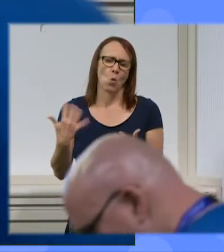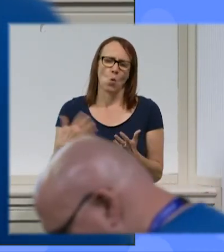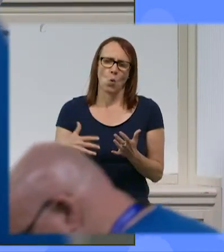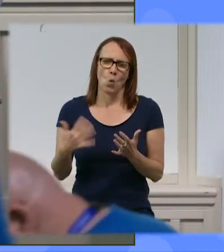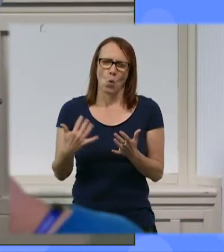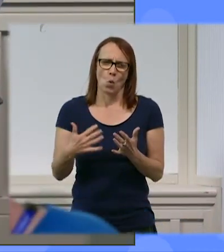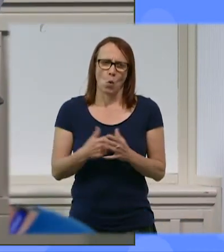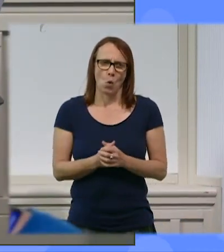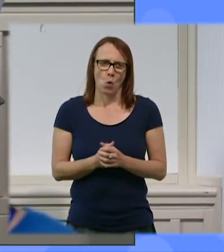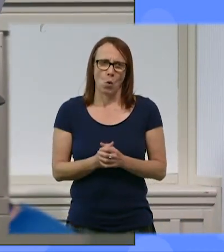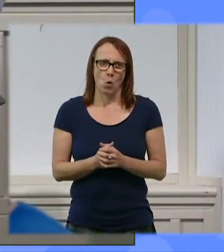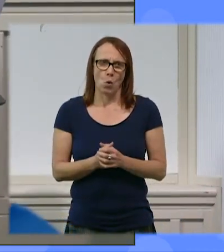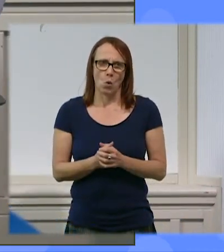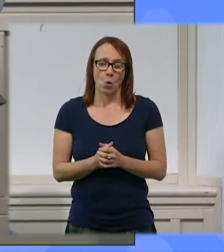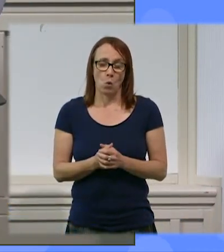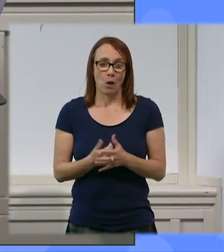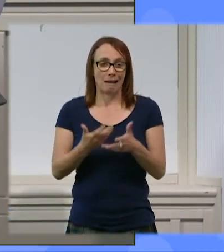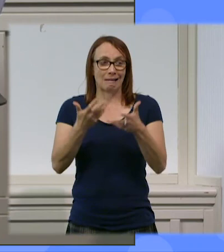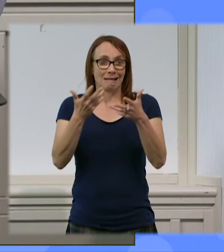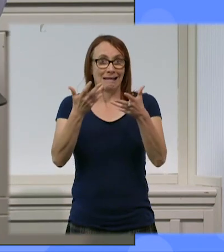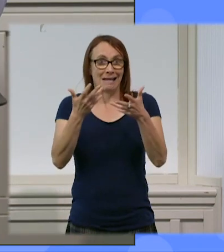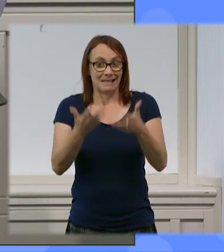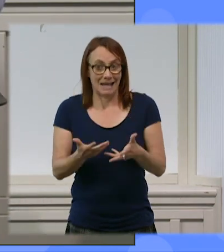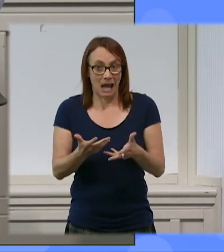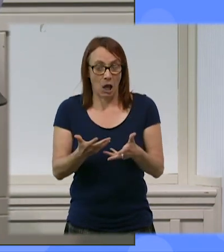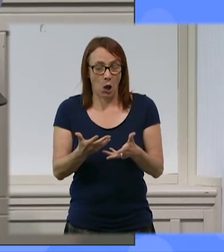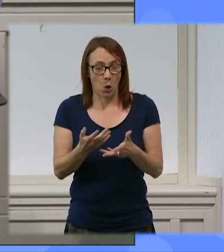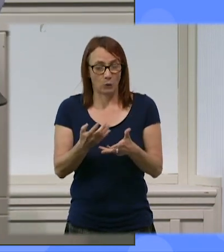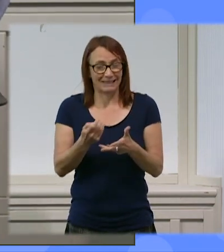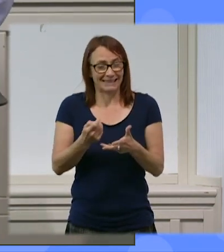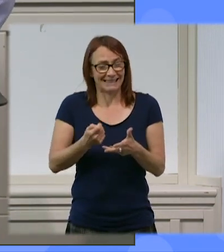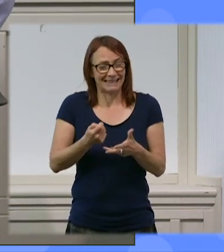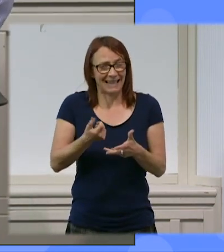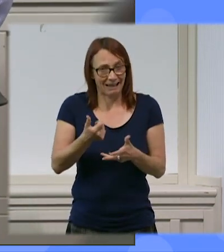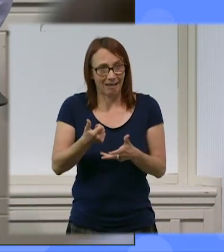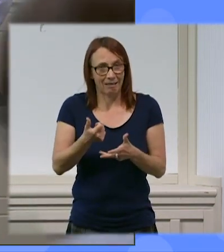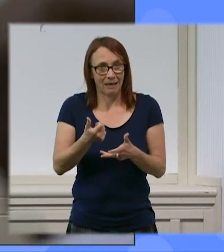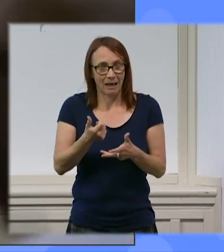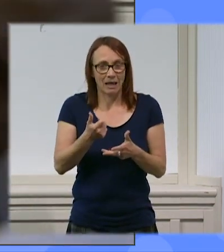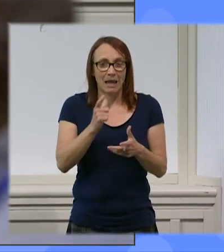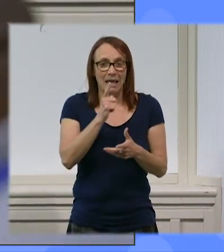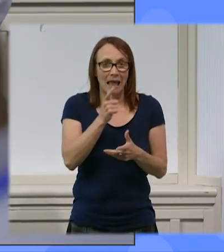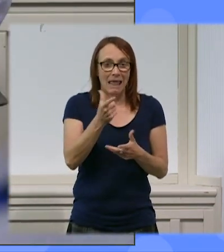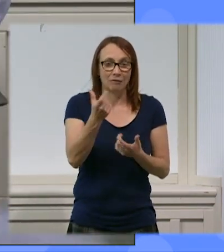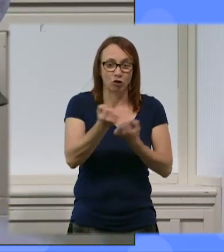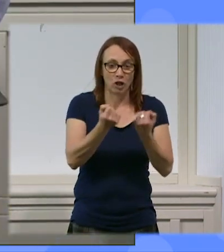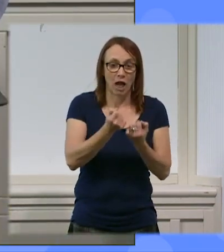we're very close to the point where actually the total cost of ownership so when you've got the electric car plus the charging is getting to the point